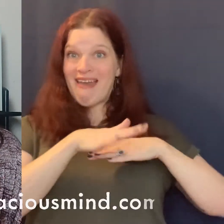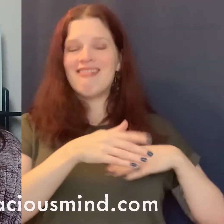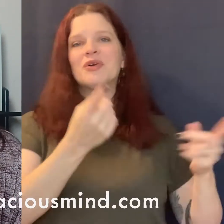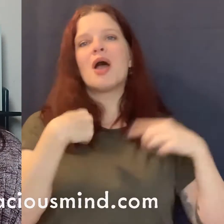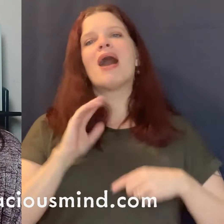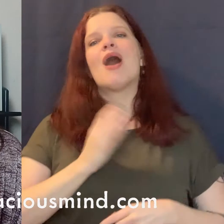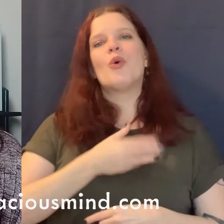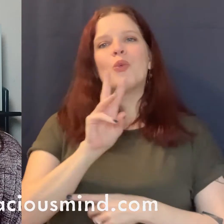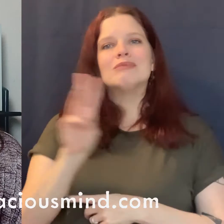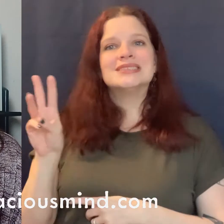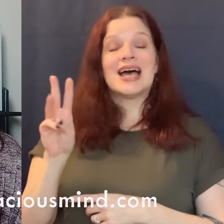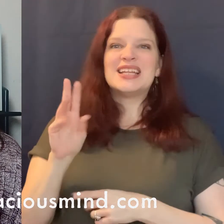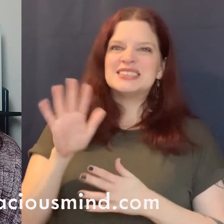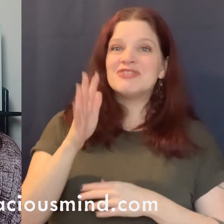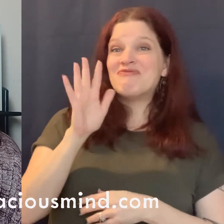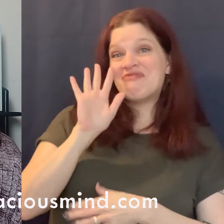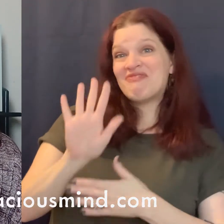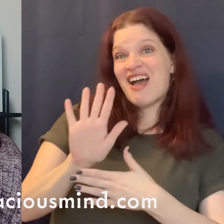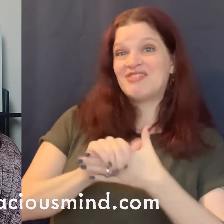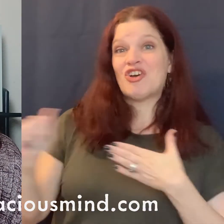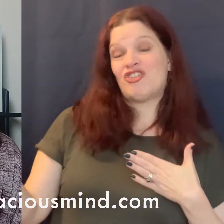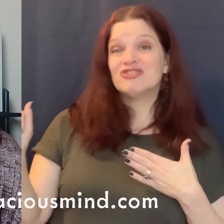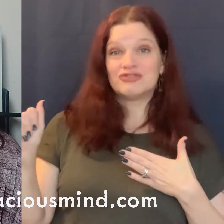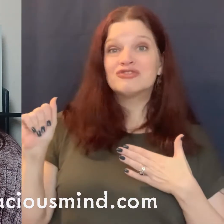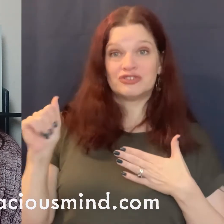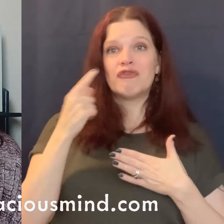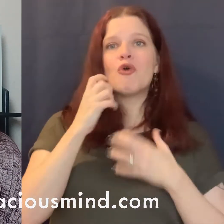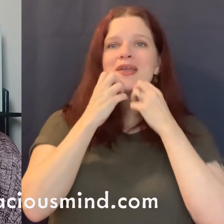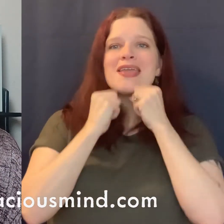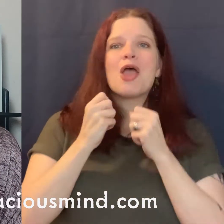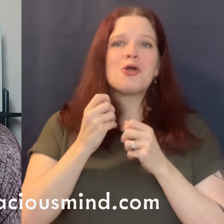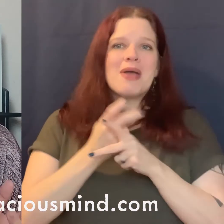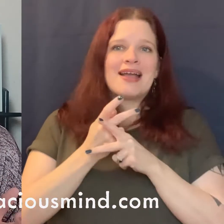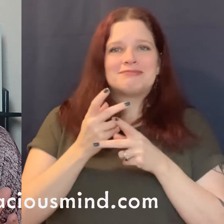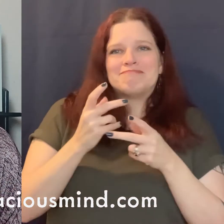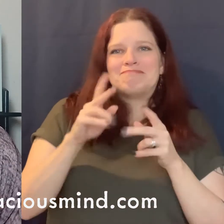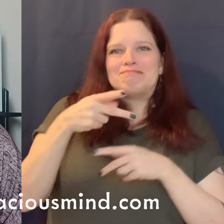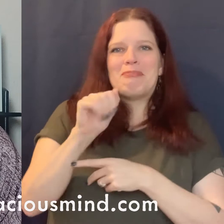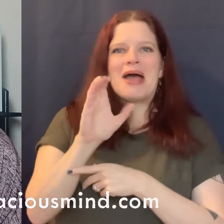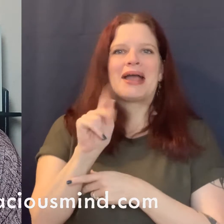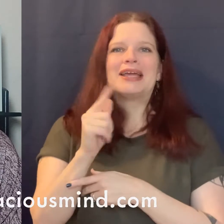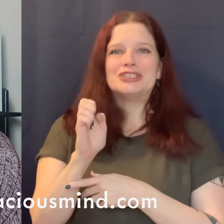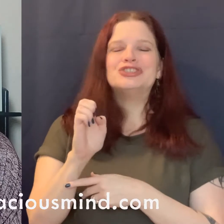come on over to our website, our care packages start at about five dollars. And then if you know of a friend or a family member or a loved one, that